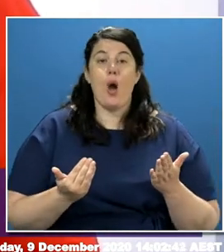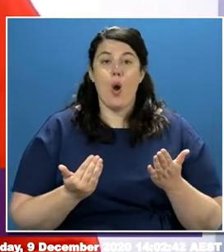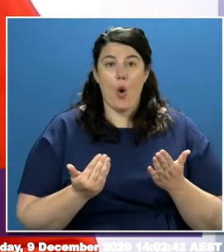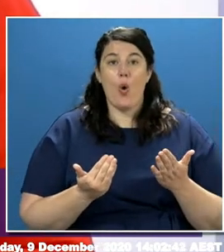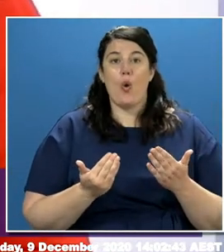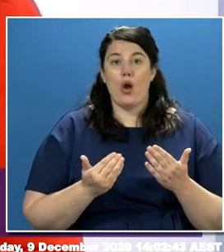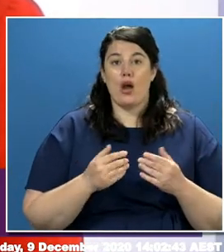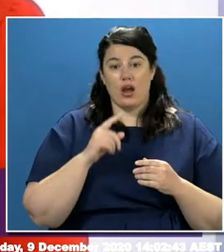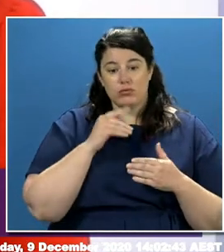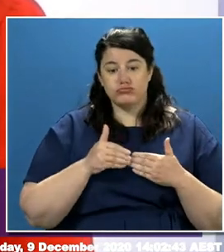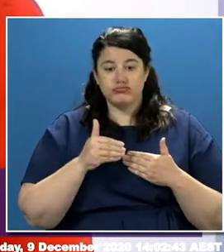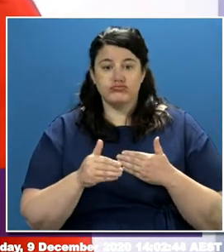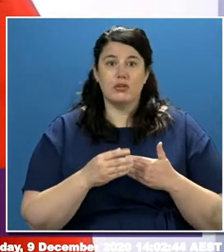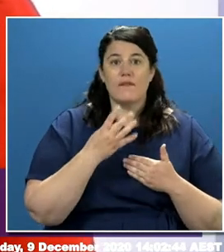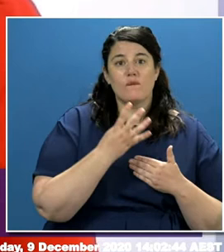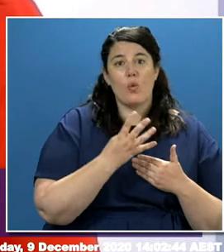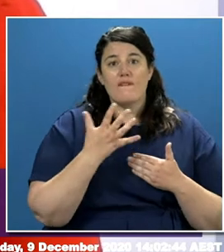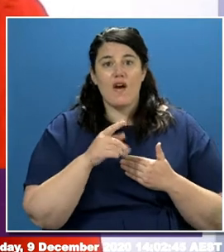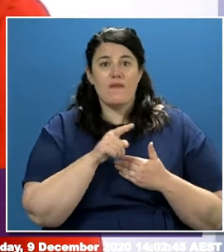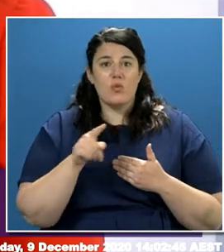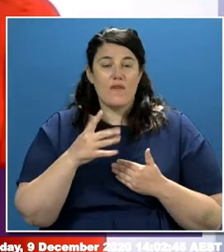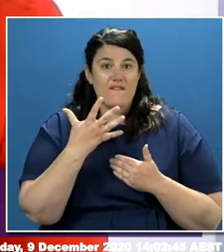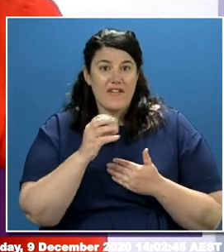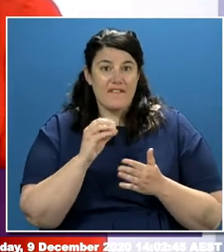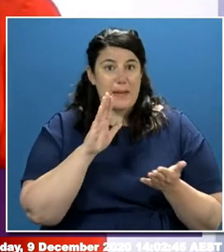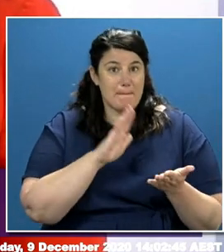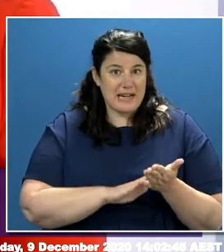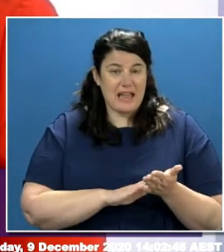for 45 to 50 minutes. Then we will have a short break.